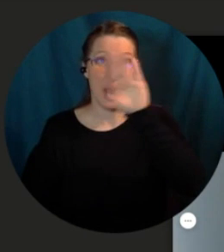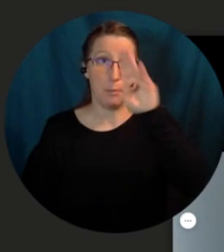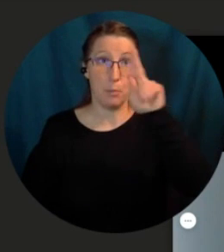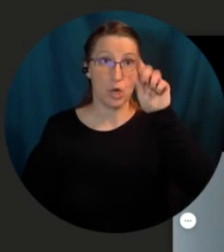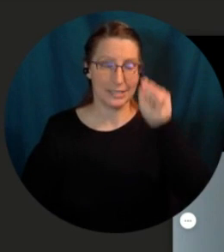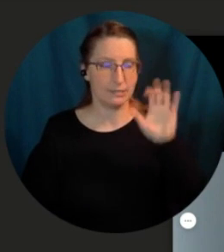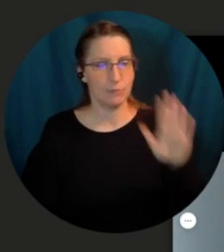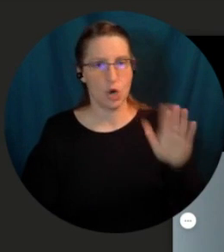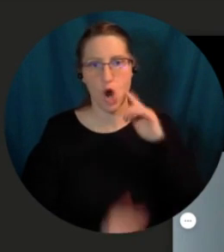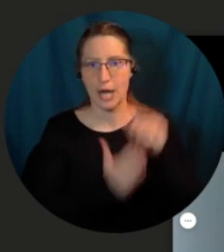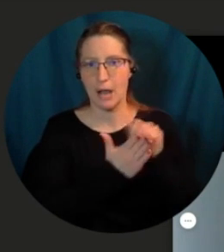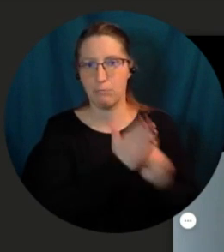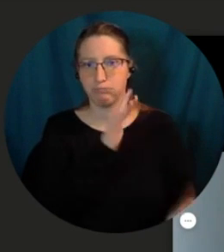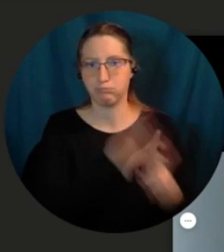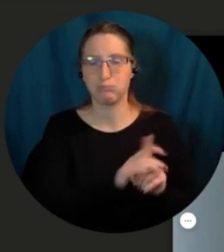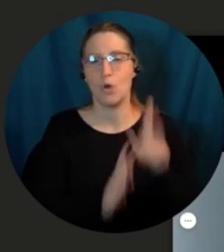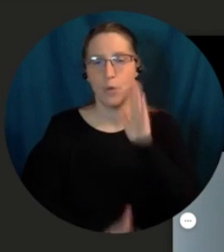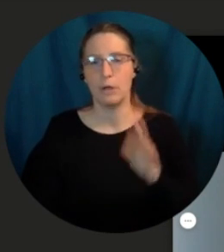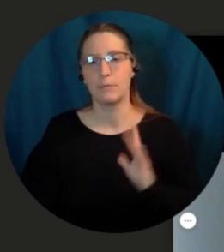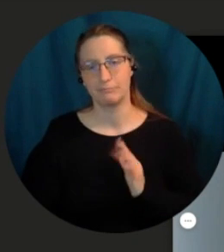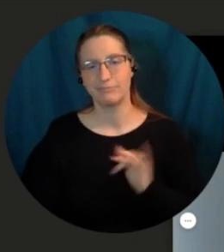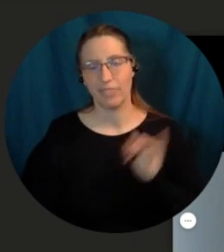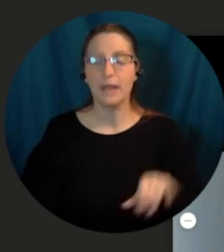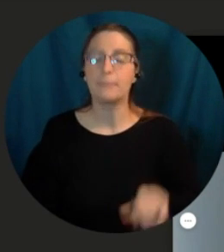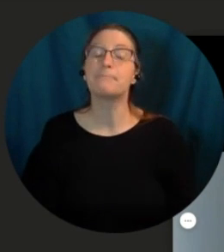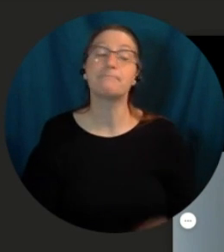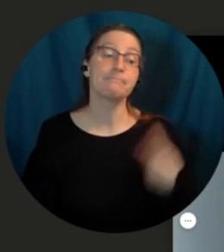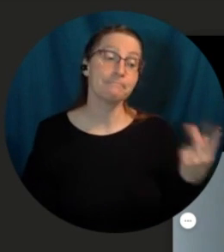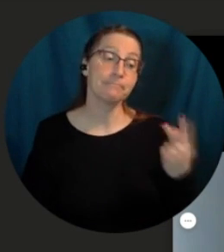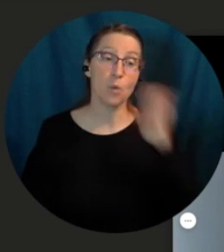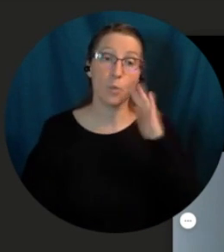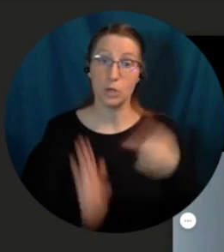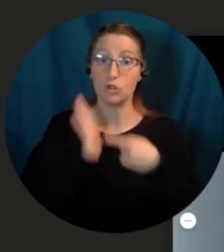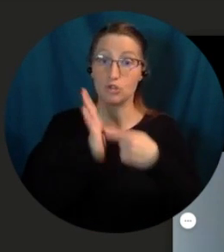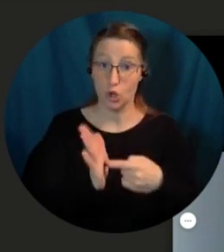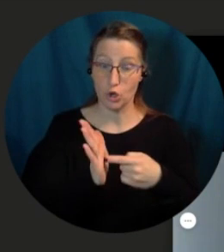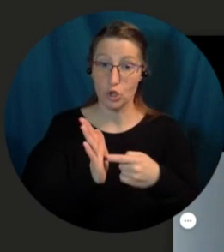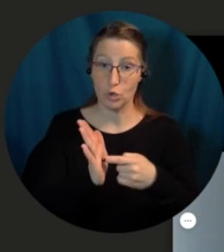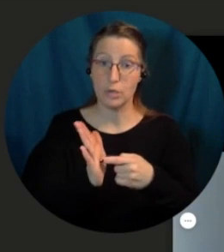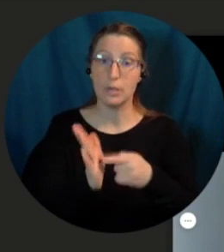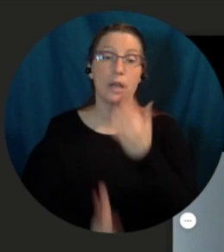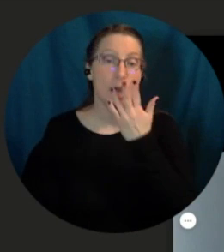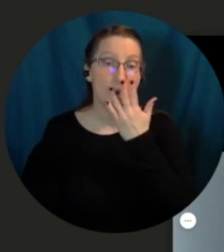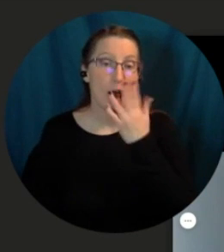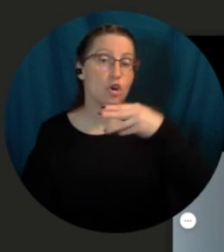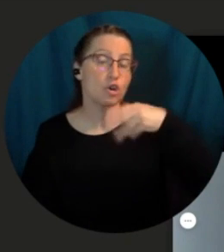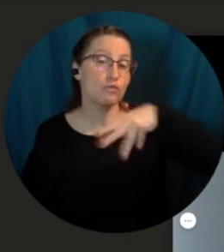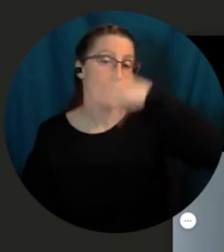And so today, Kathee and I are going to show you the color rainbow video that we've been using.